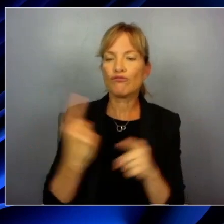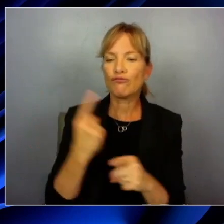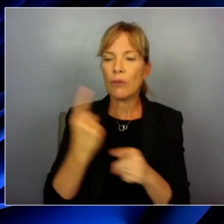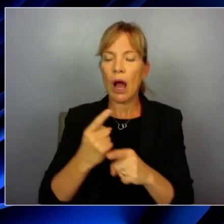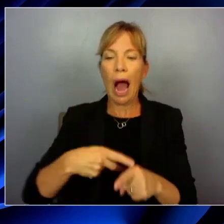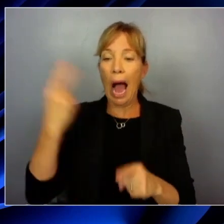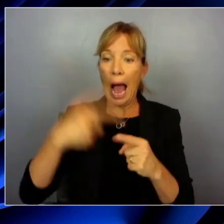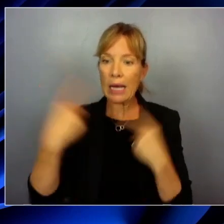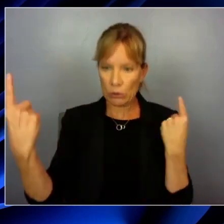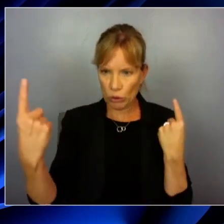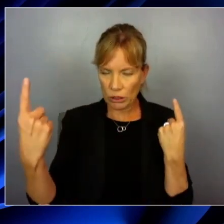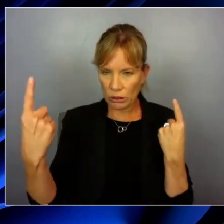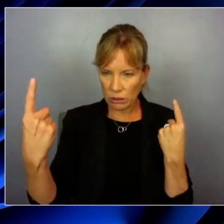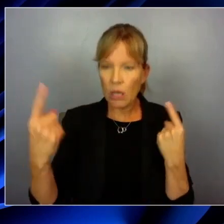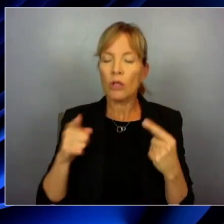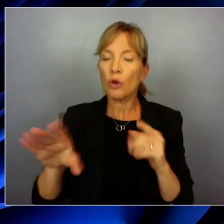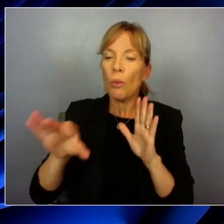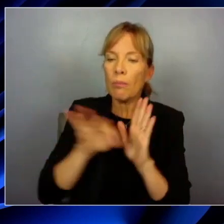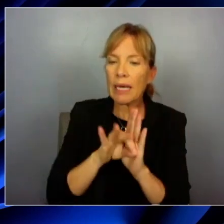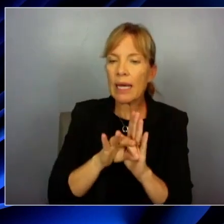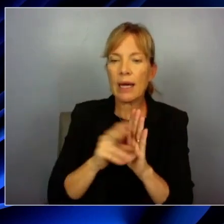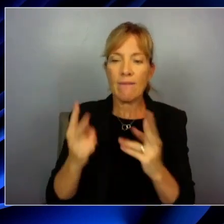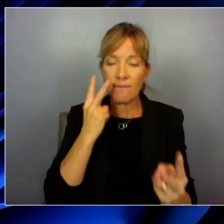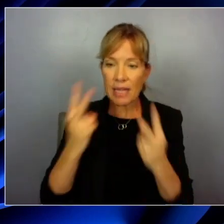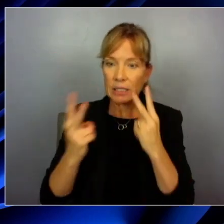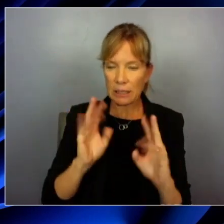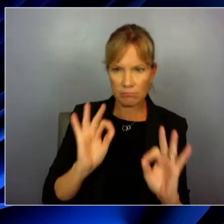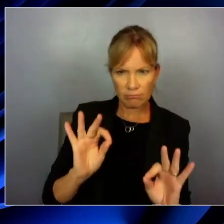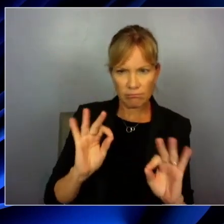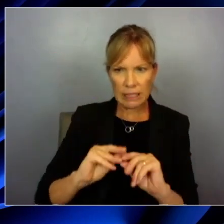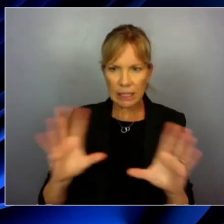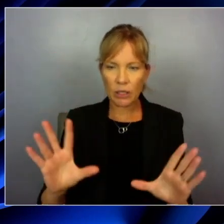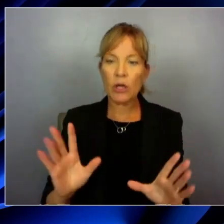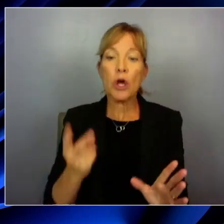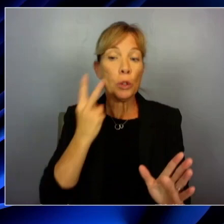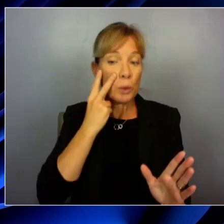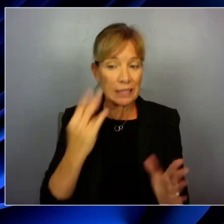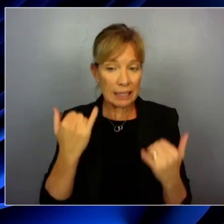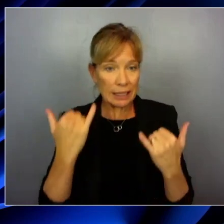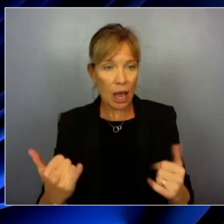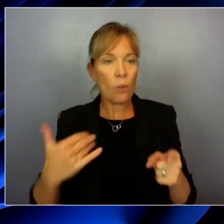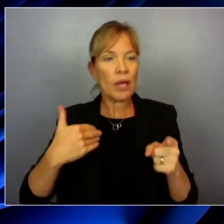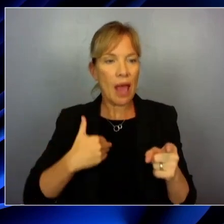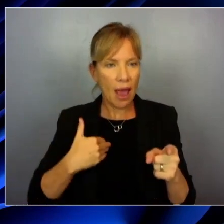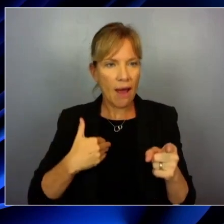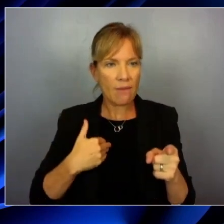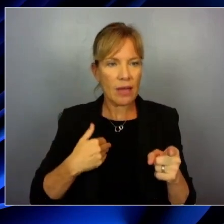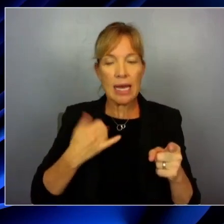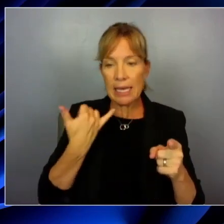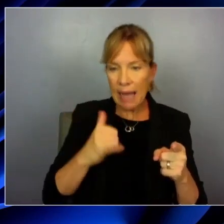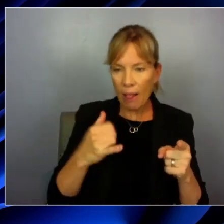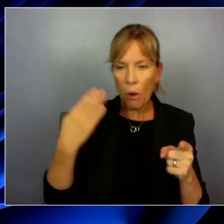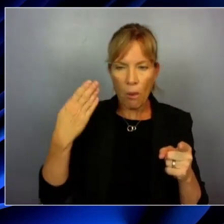So you choose something that's very visually clear so you'll notice. Now we have yellow and blue. White on black is great.